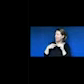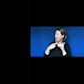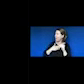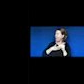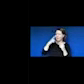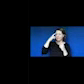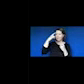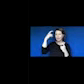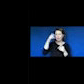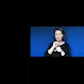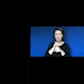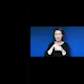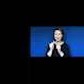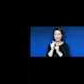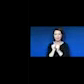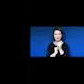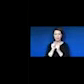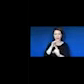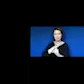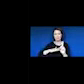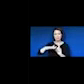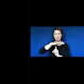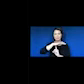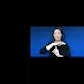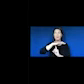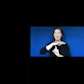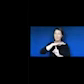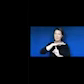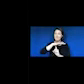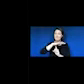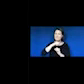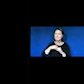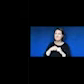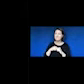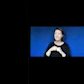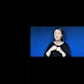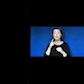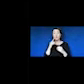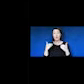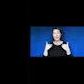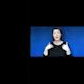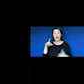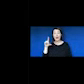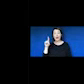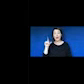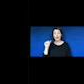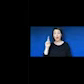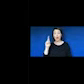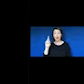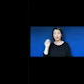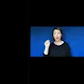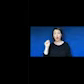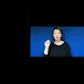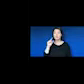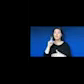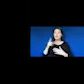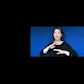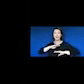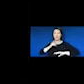At that time he met services through DARS eligibility and came back to VCU RTC to pursue